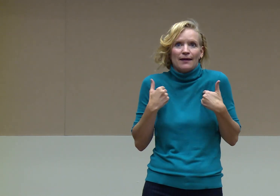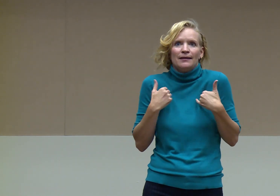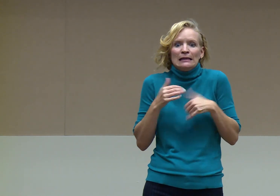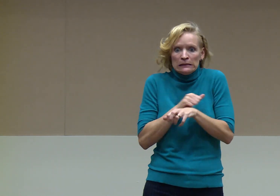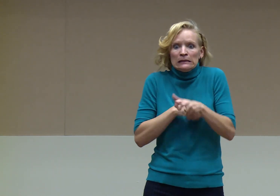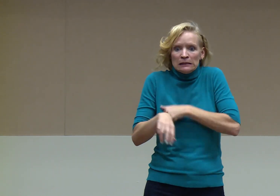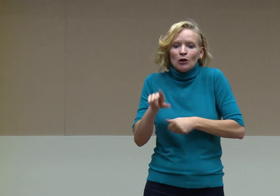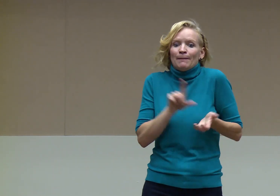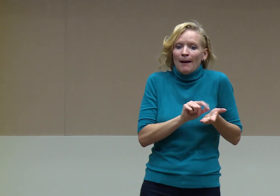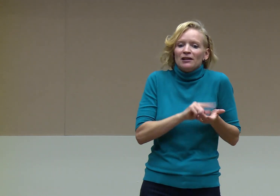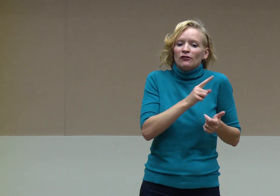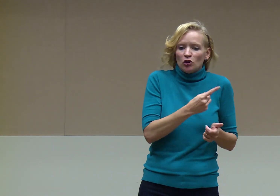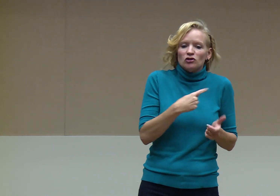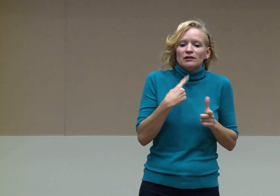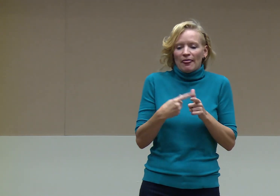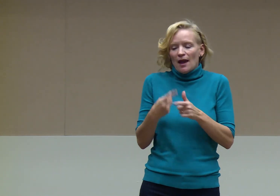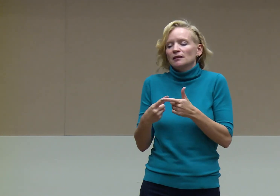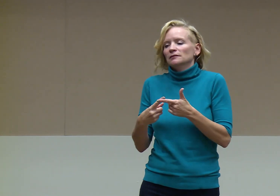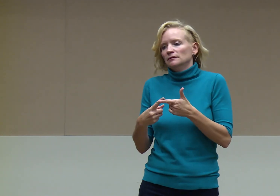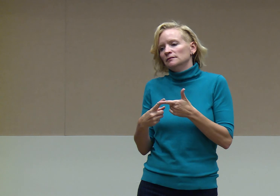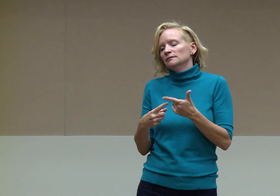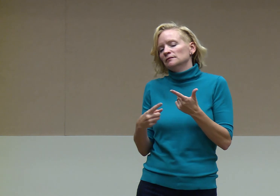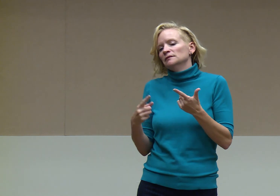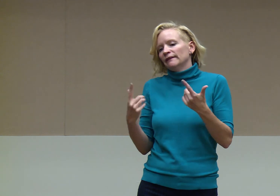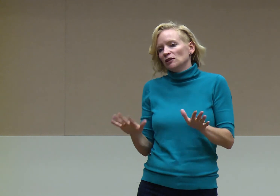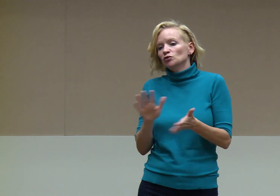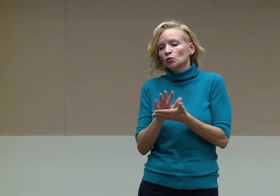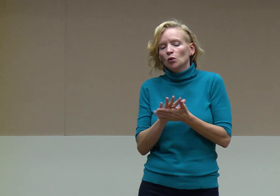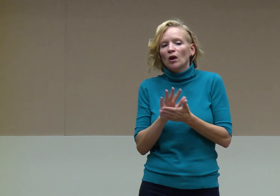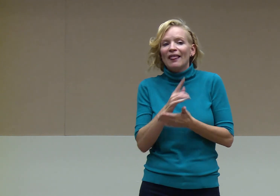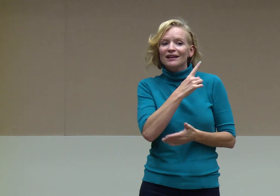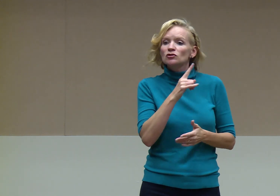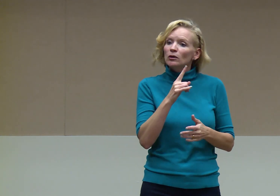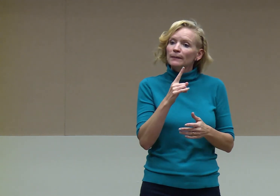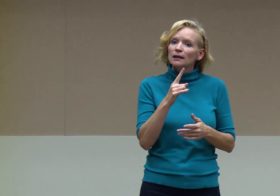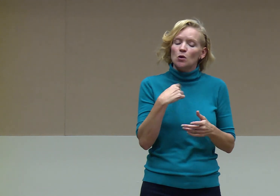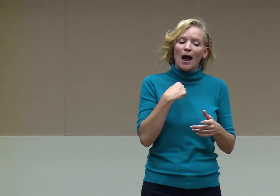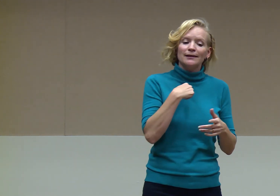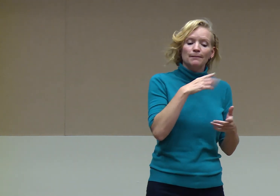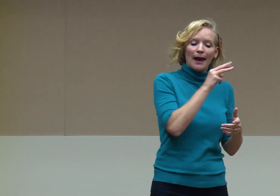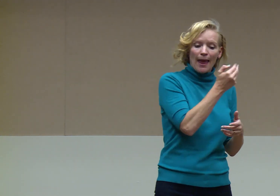I'm happy that I rolled up my sleeves to publish before I finished school.